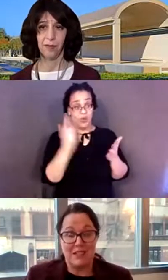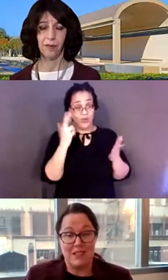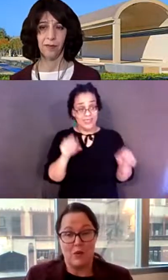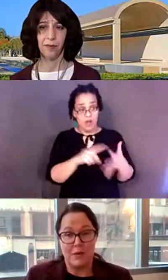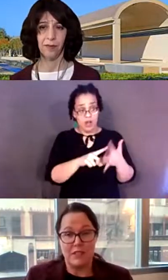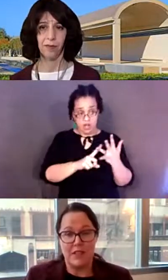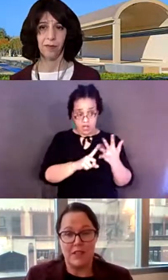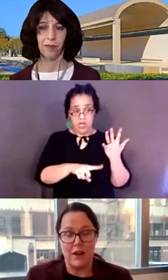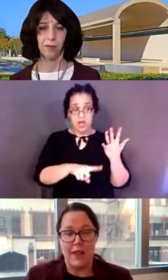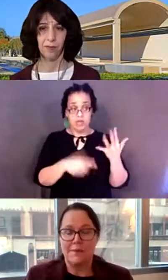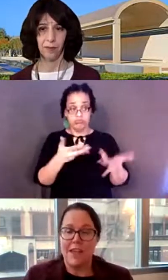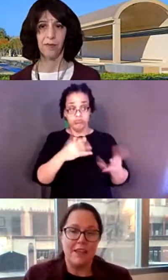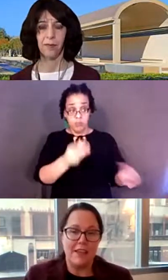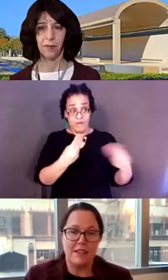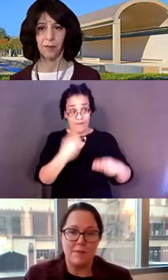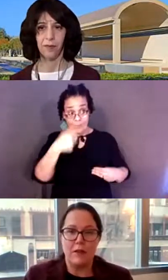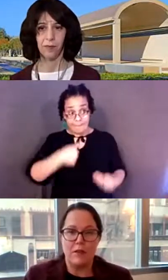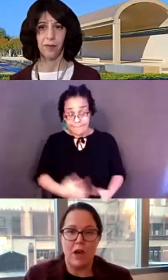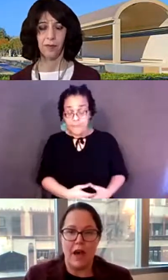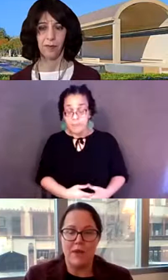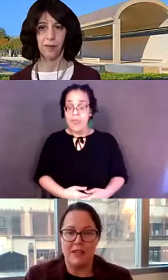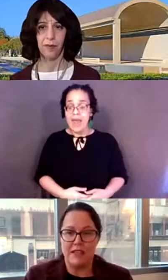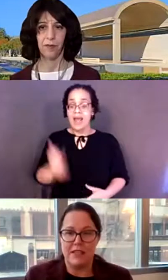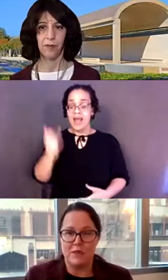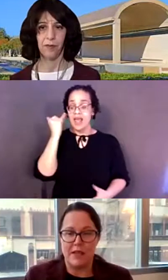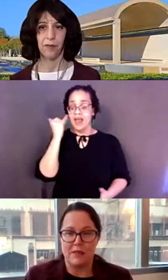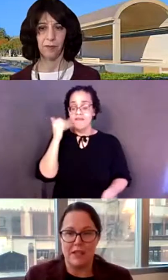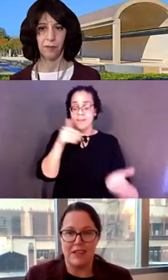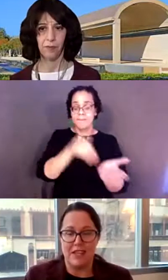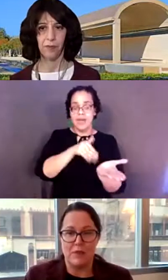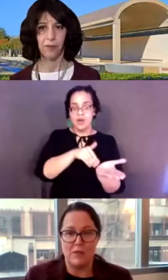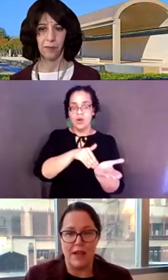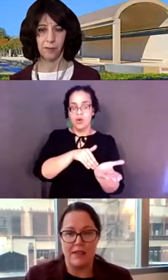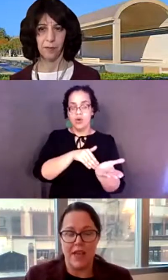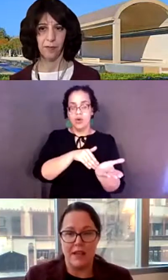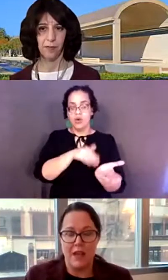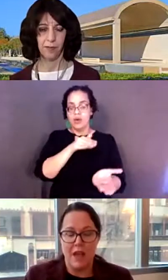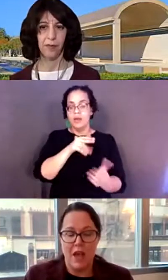support person there, and then it's the medical entity's responsibility to then respond